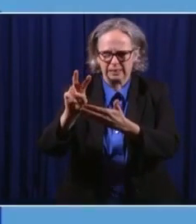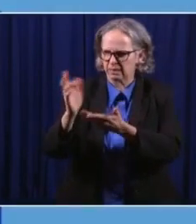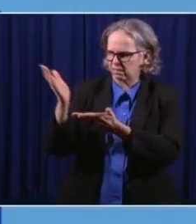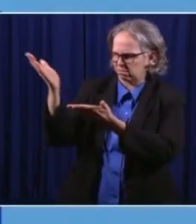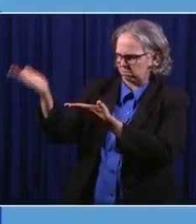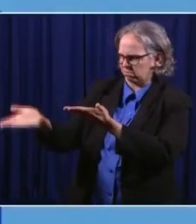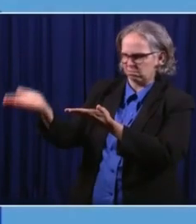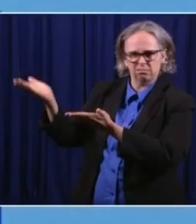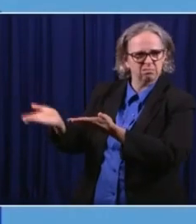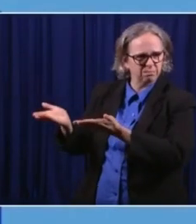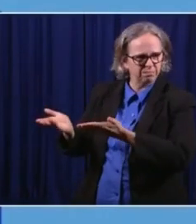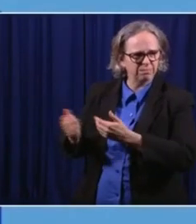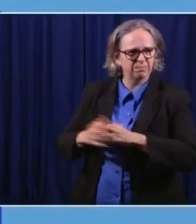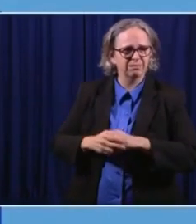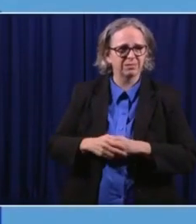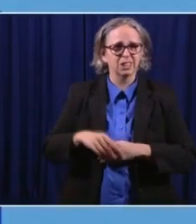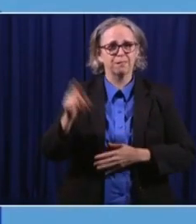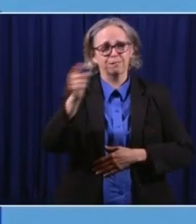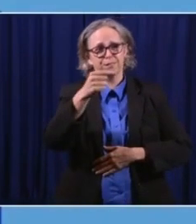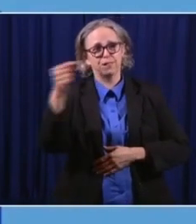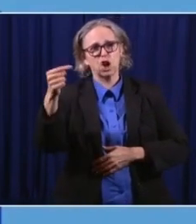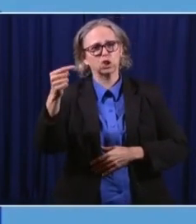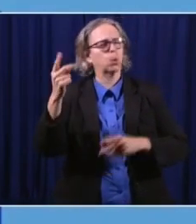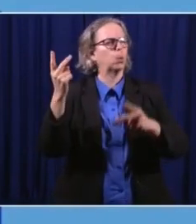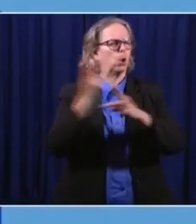THIS IS FROM THE HIGHEST TO THE